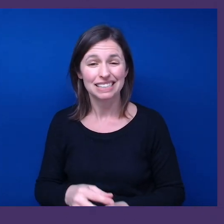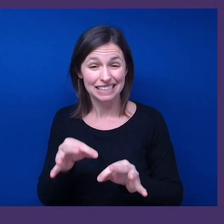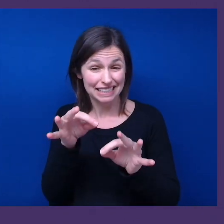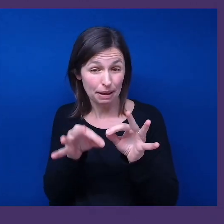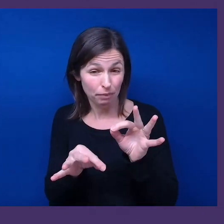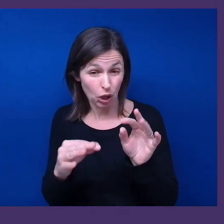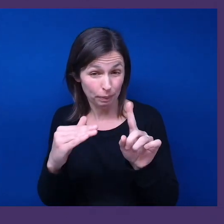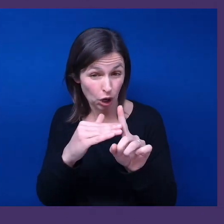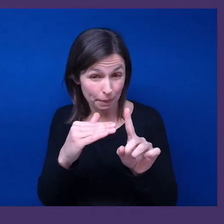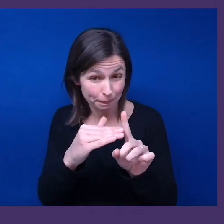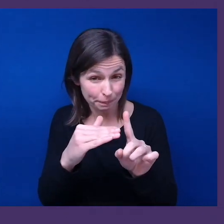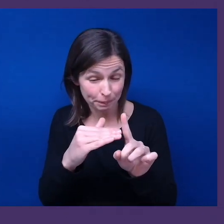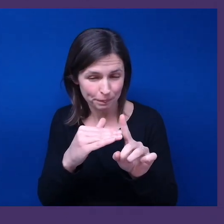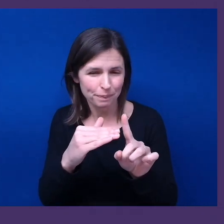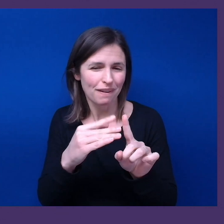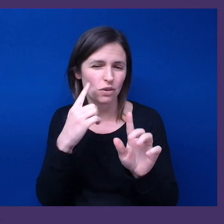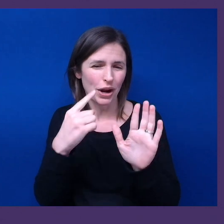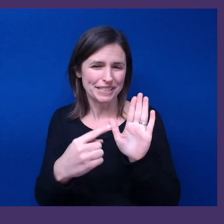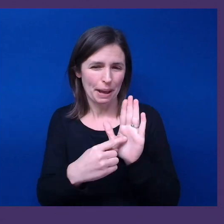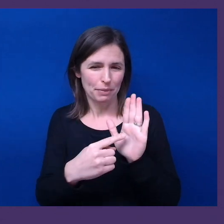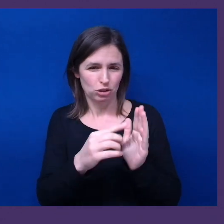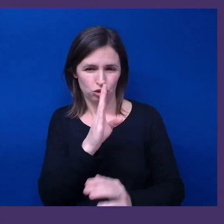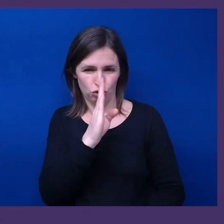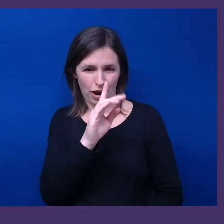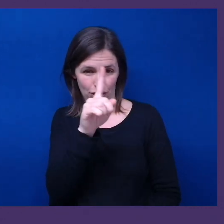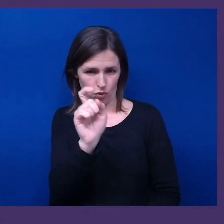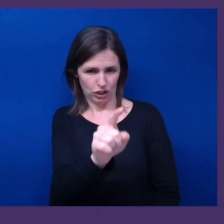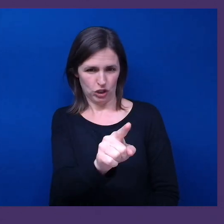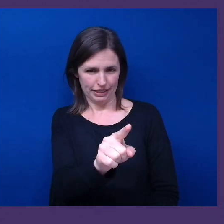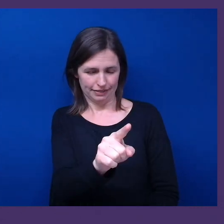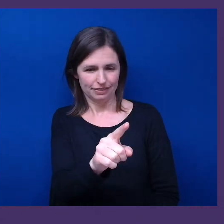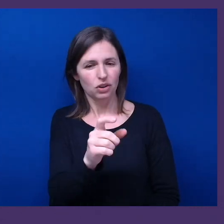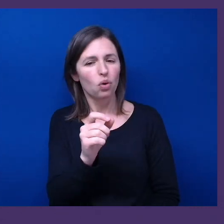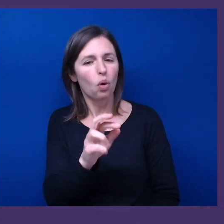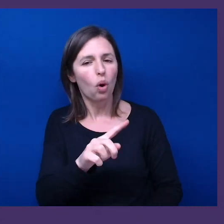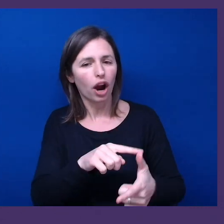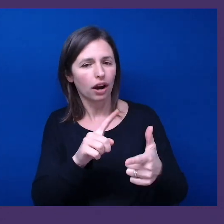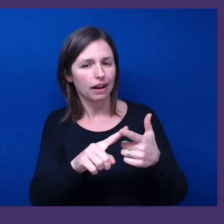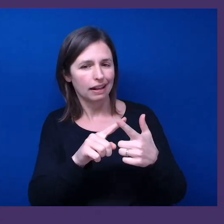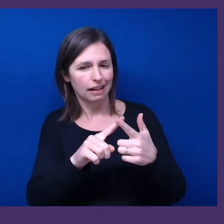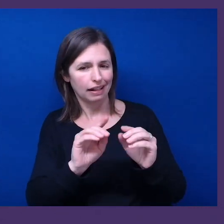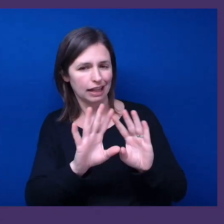or giving clear commands to AI. An example would be, how many people